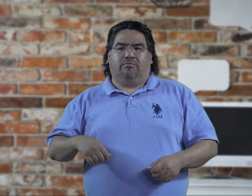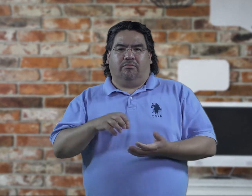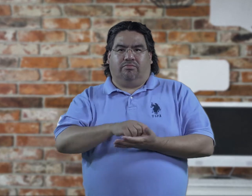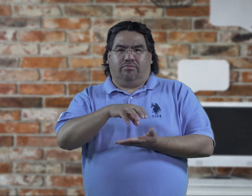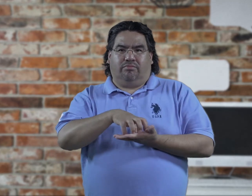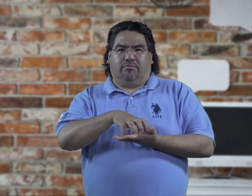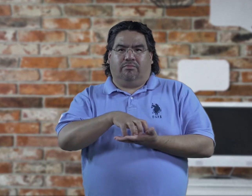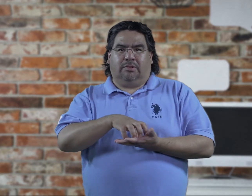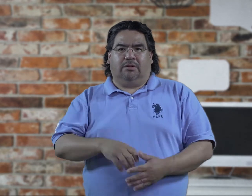Muffin